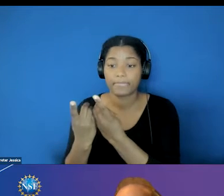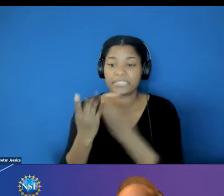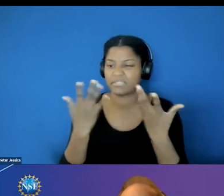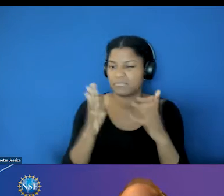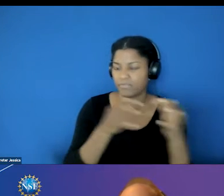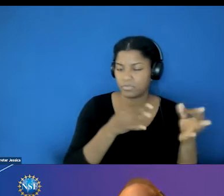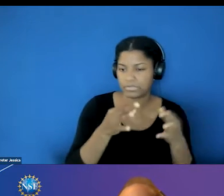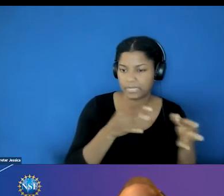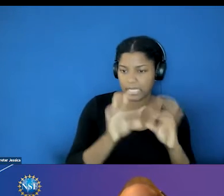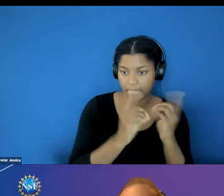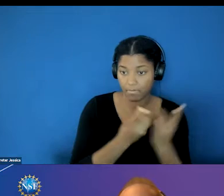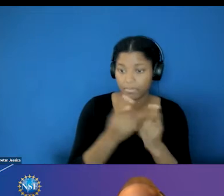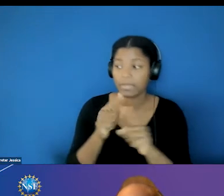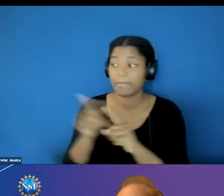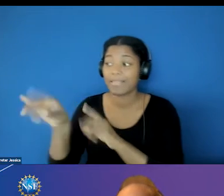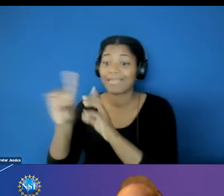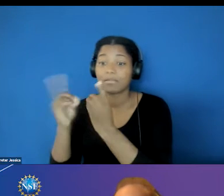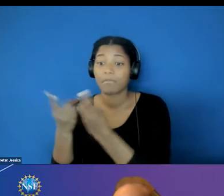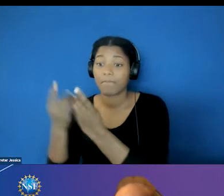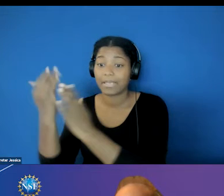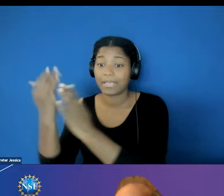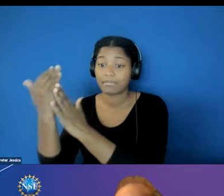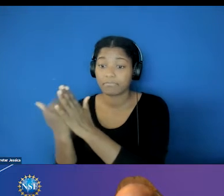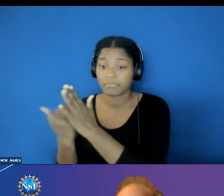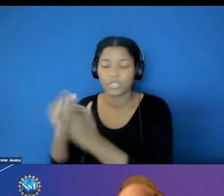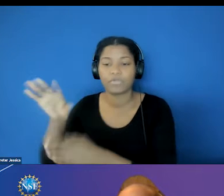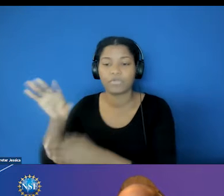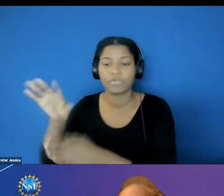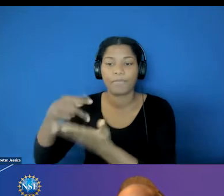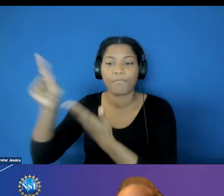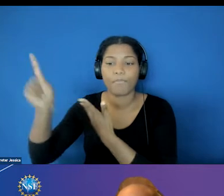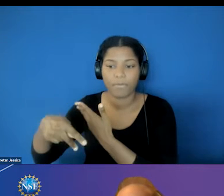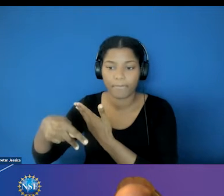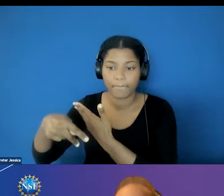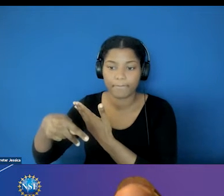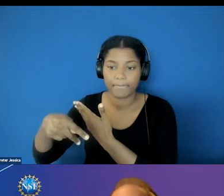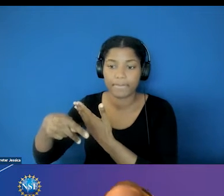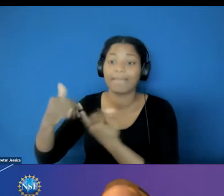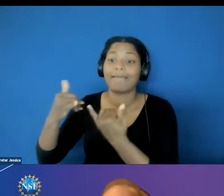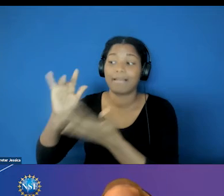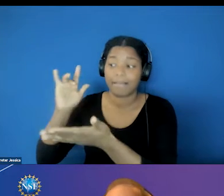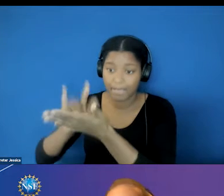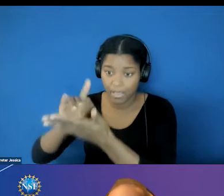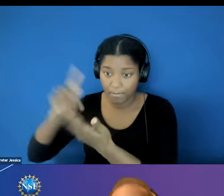but within those divisions you can find programs. And within the programs you'll find the program staff.